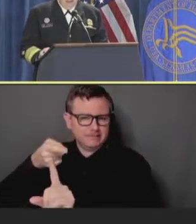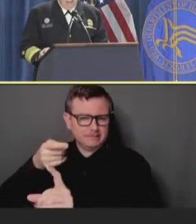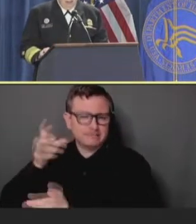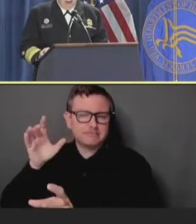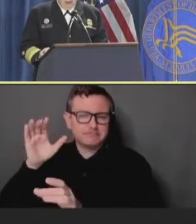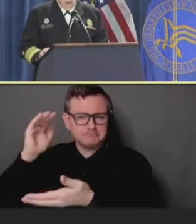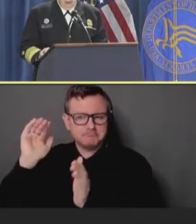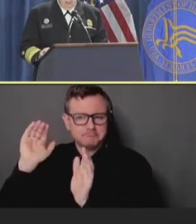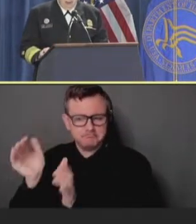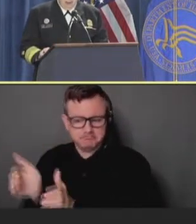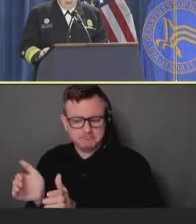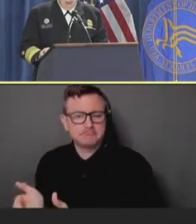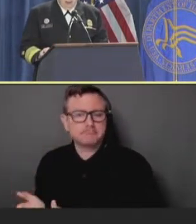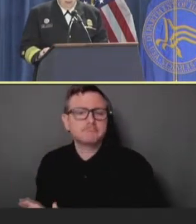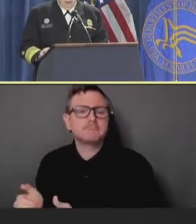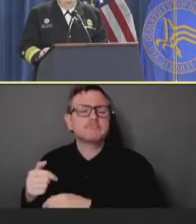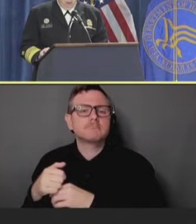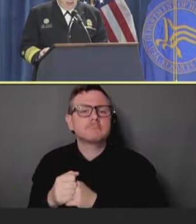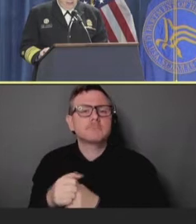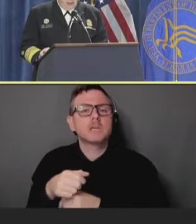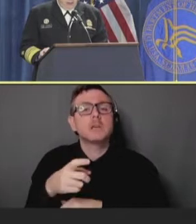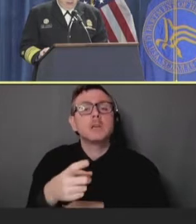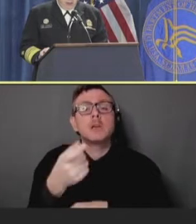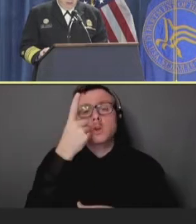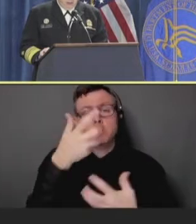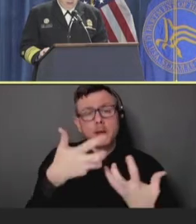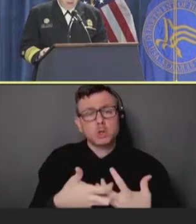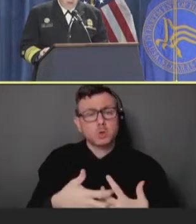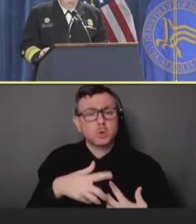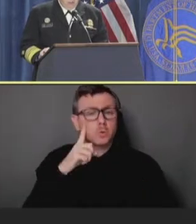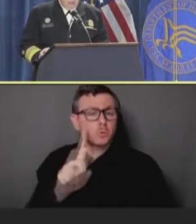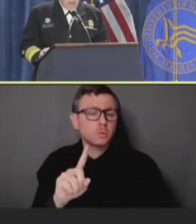Vaccine manufacturers have projected they will supply the United States with as many